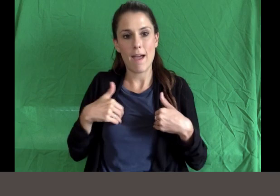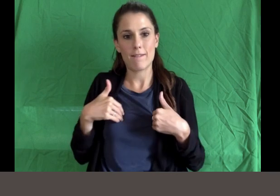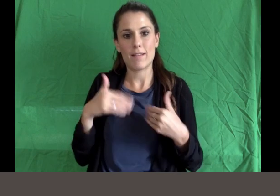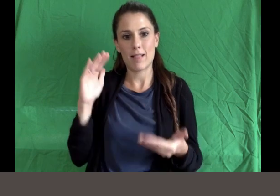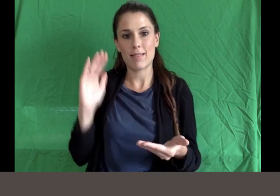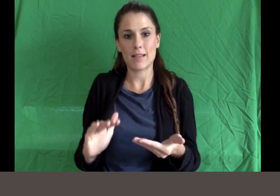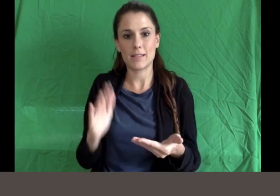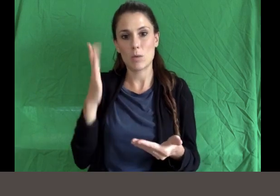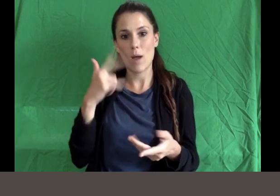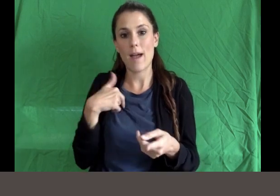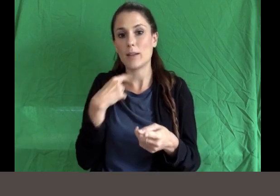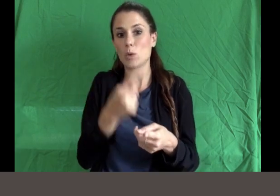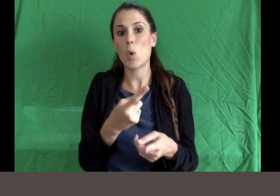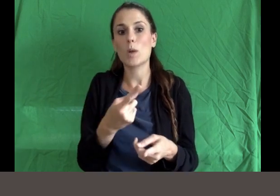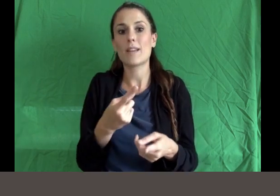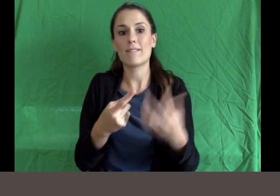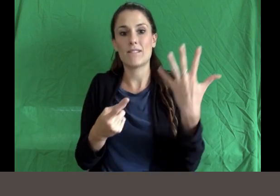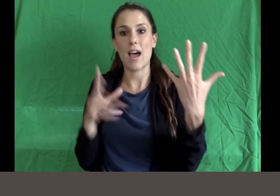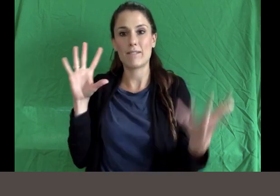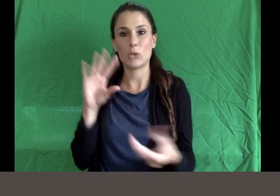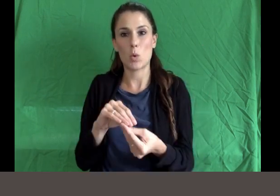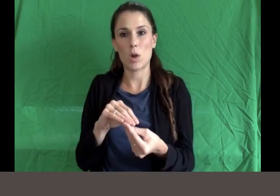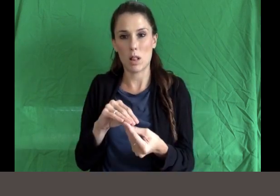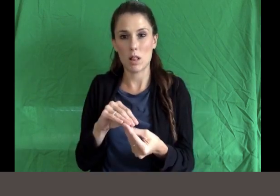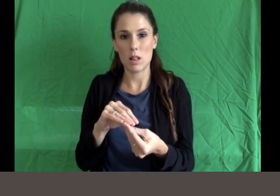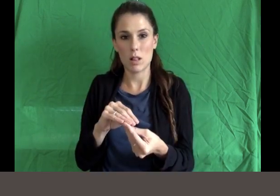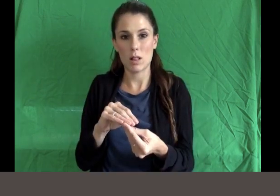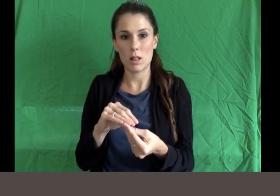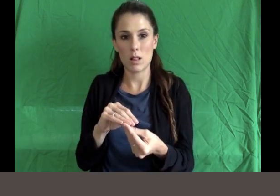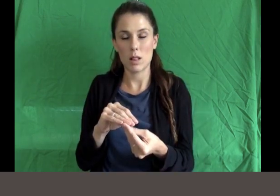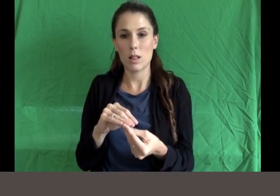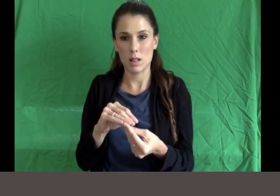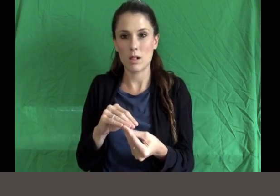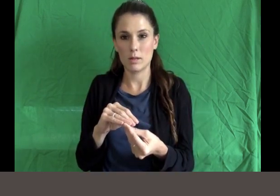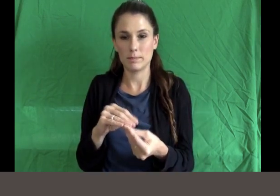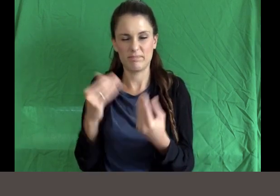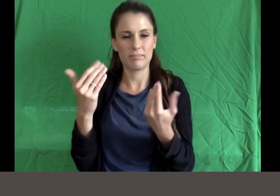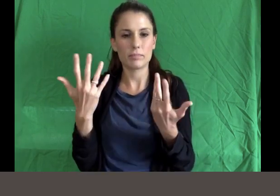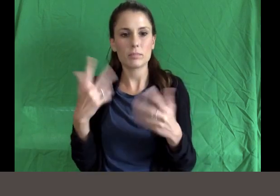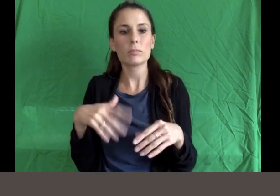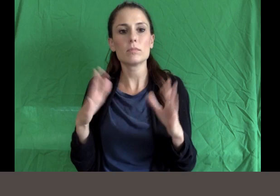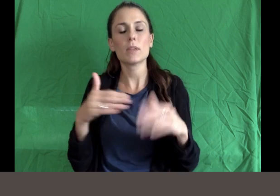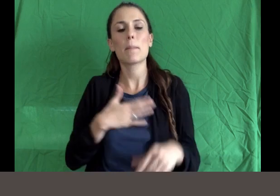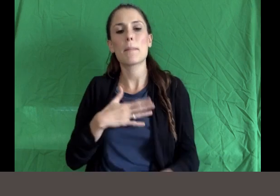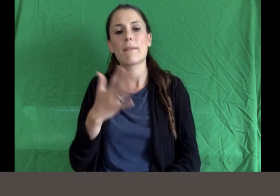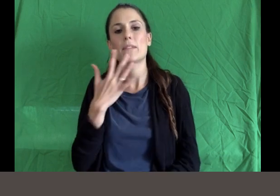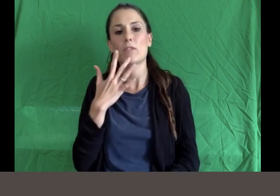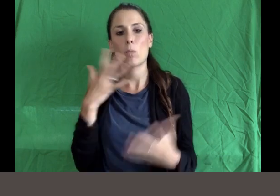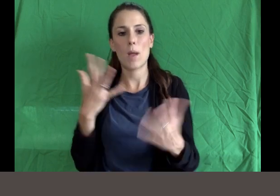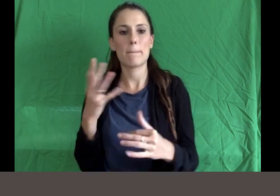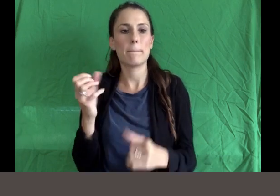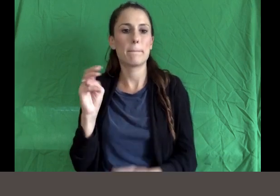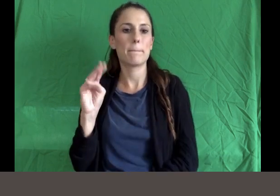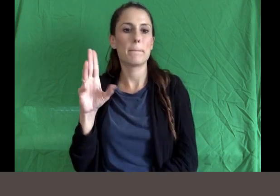i can say give me a tick at every unit of one half of a pi and Matplotlib will do that and so here